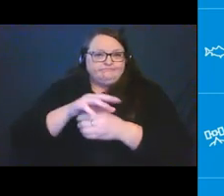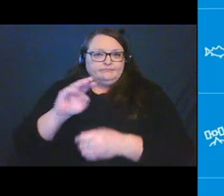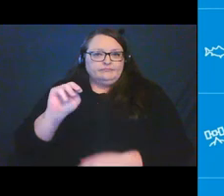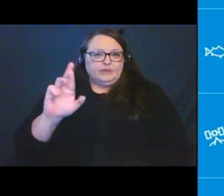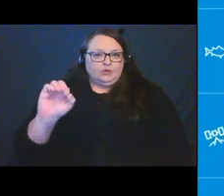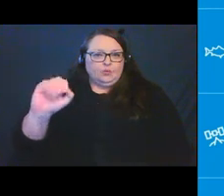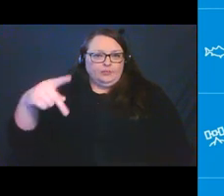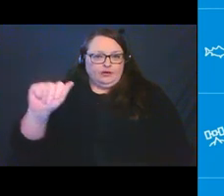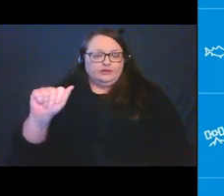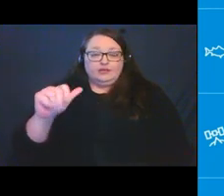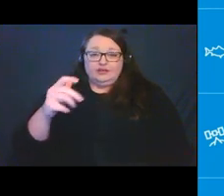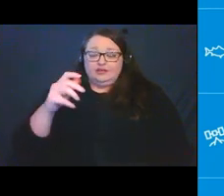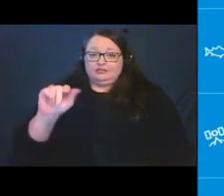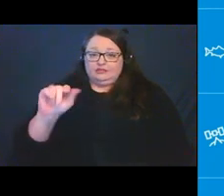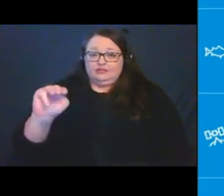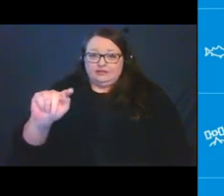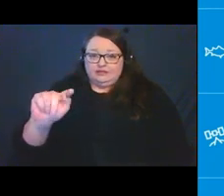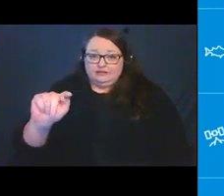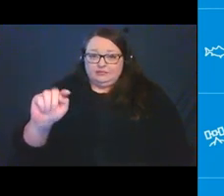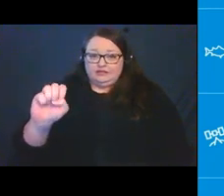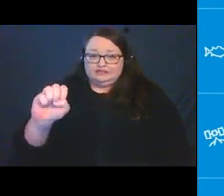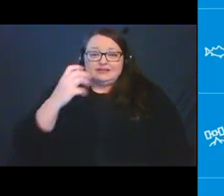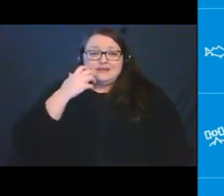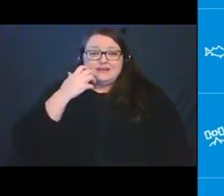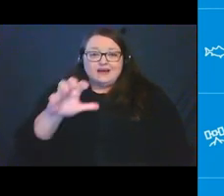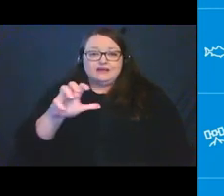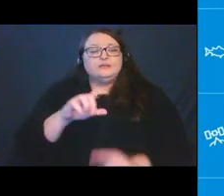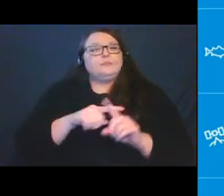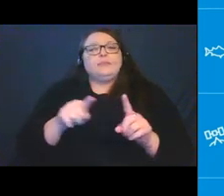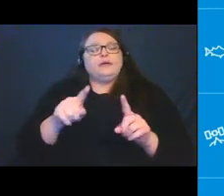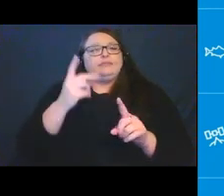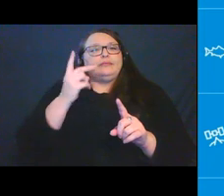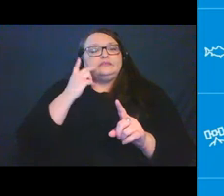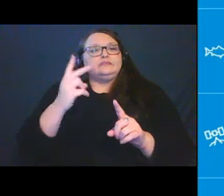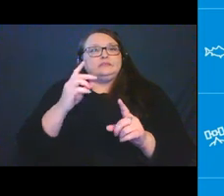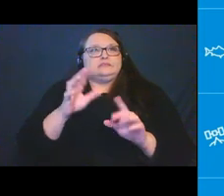yet they are finding significant heat-health impacts occur every year. On the left side,